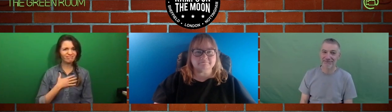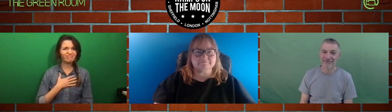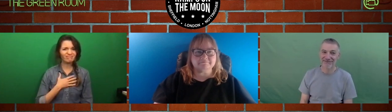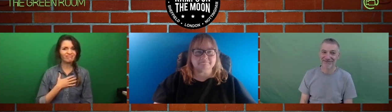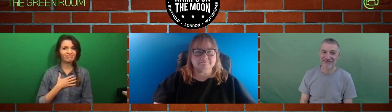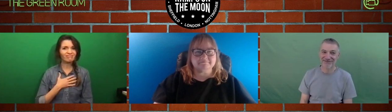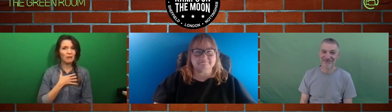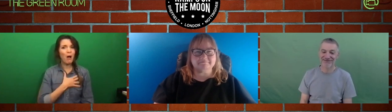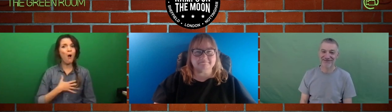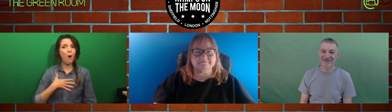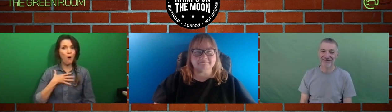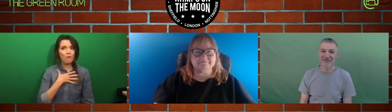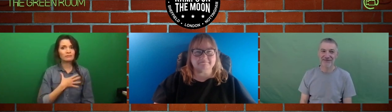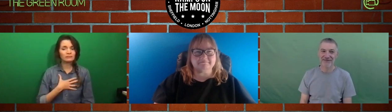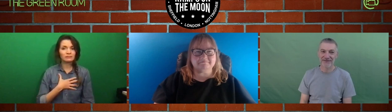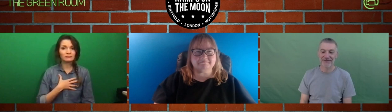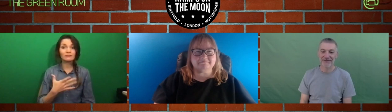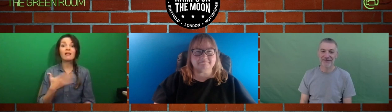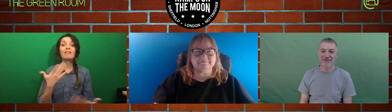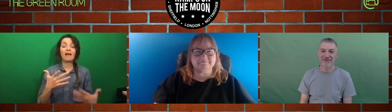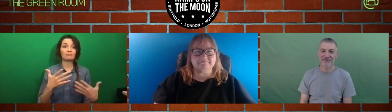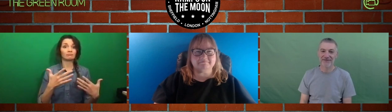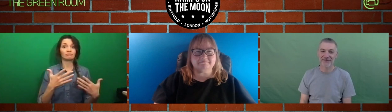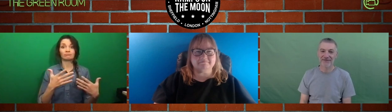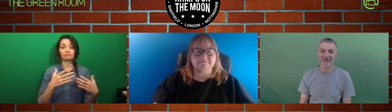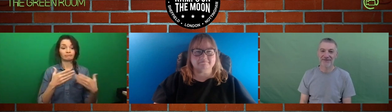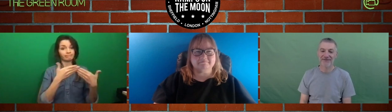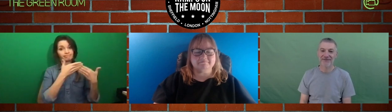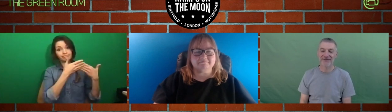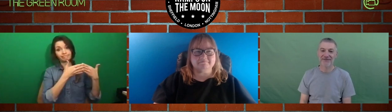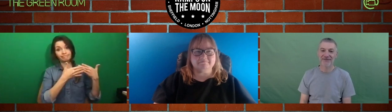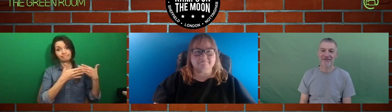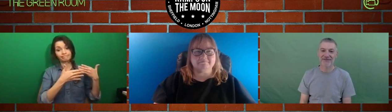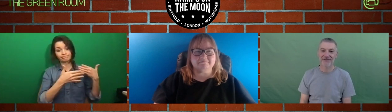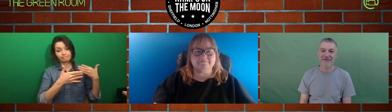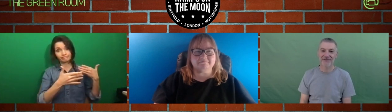And then we had a big break because of Covid and then we came back